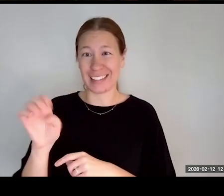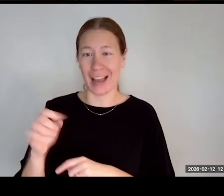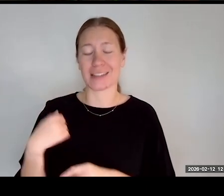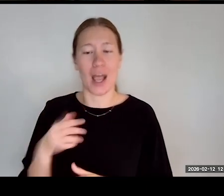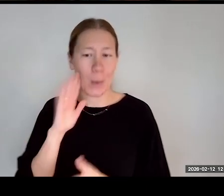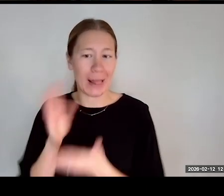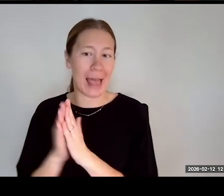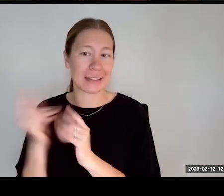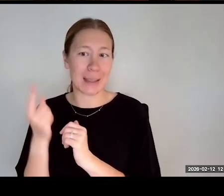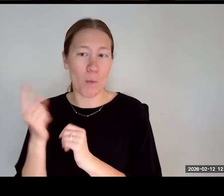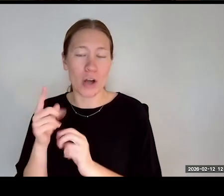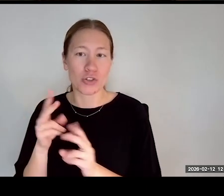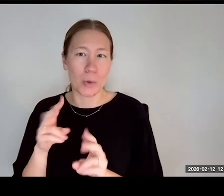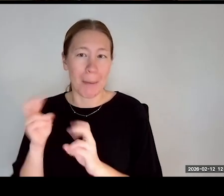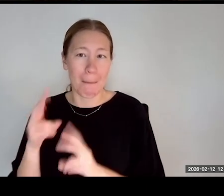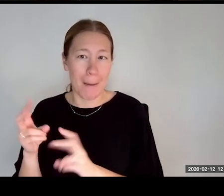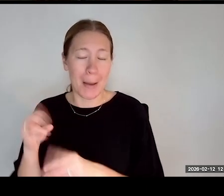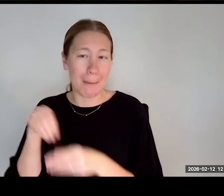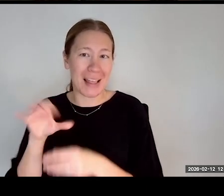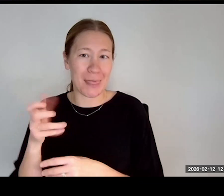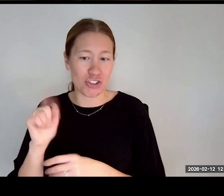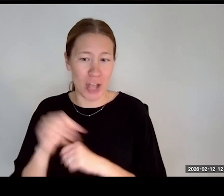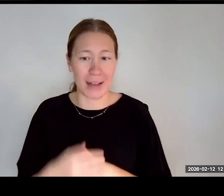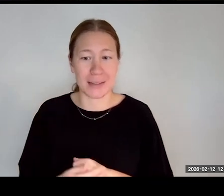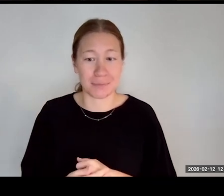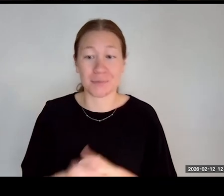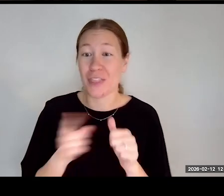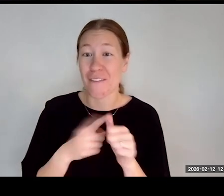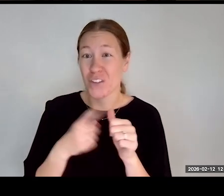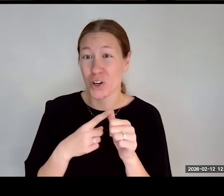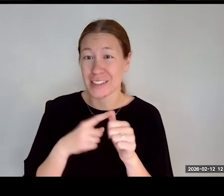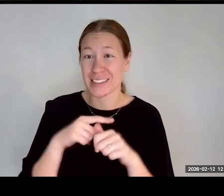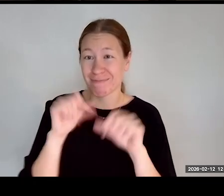because I wanna ask for your feedback on these. So the first font is Pacifico,